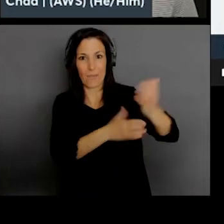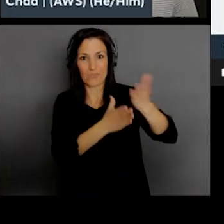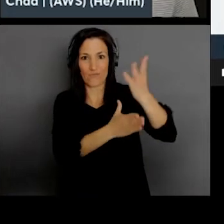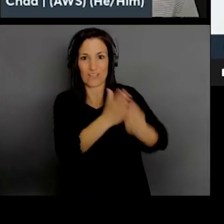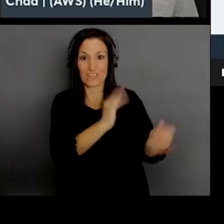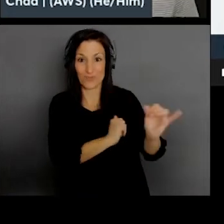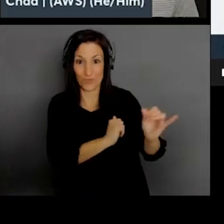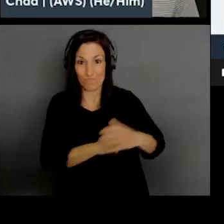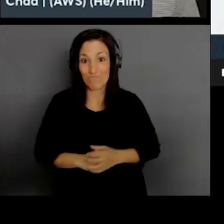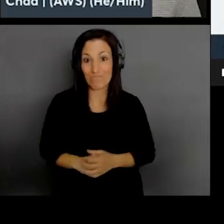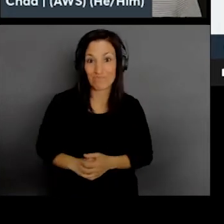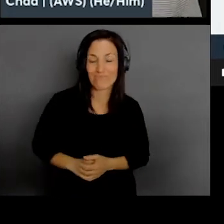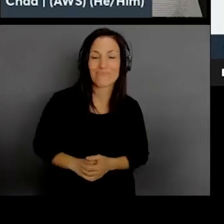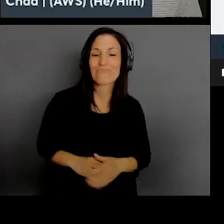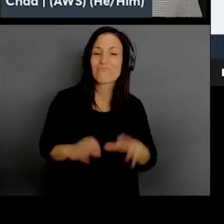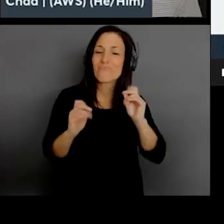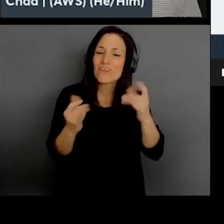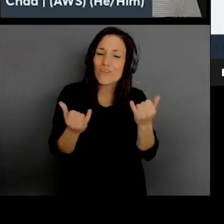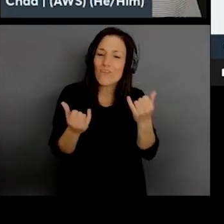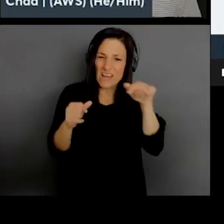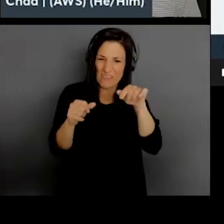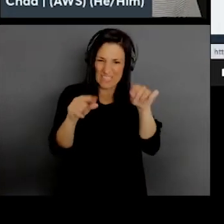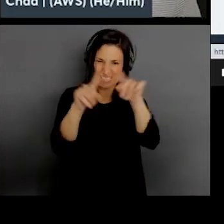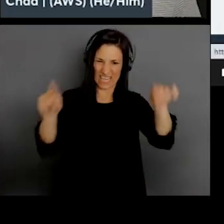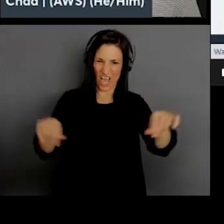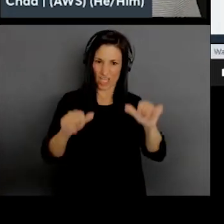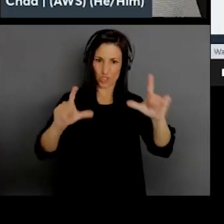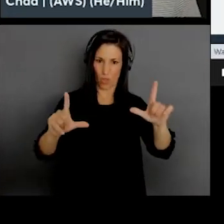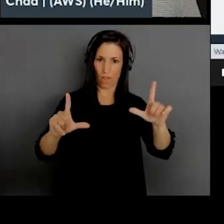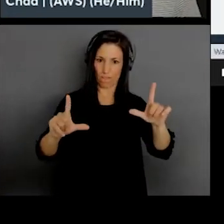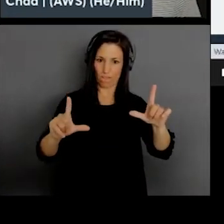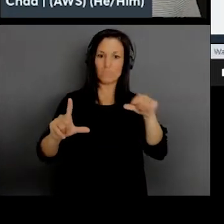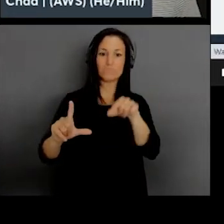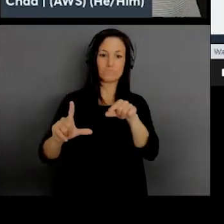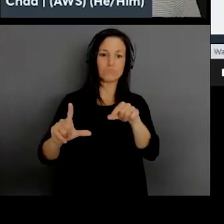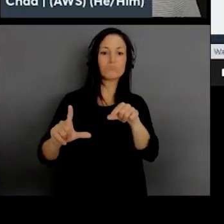So I'm on the console and head on over to RDS.